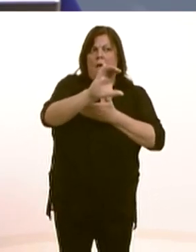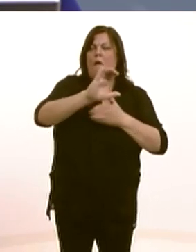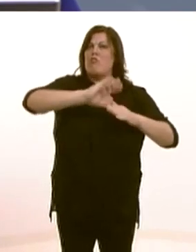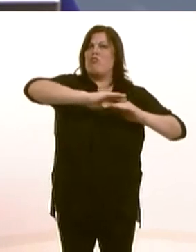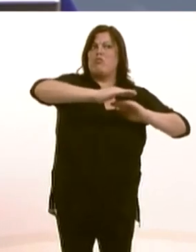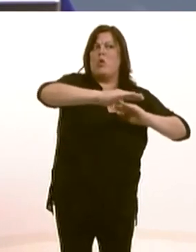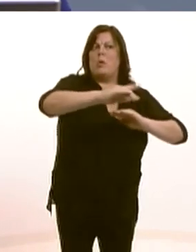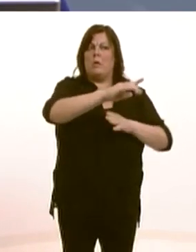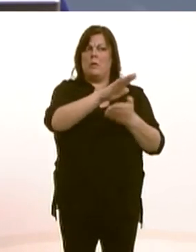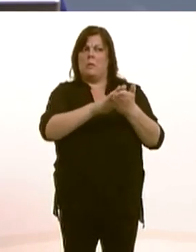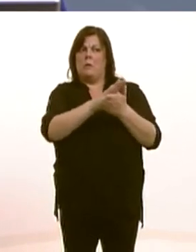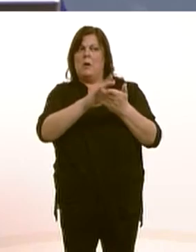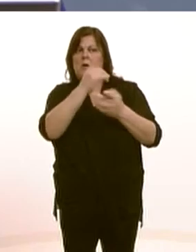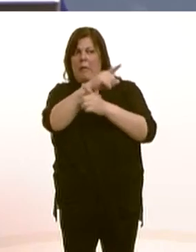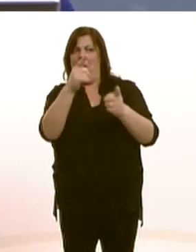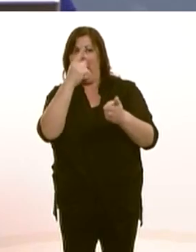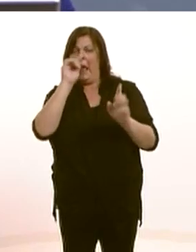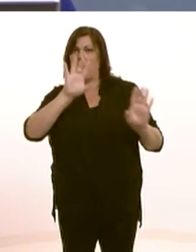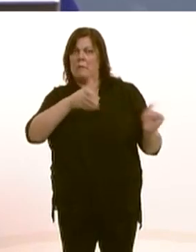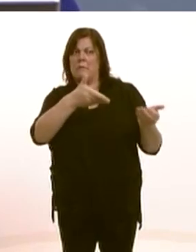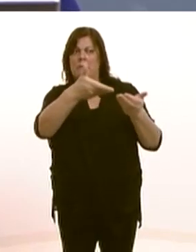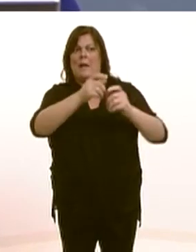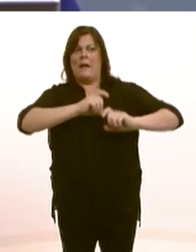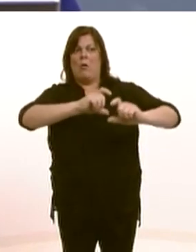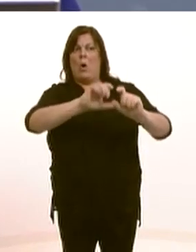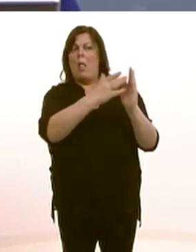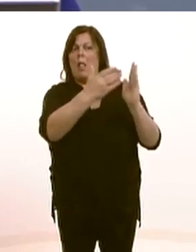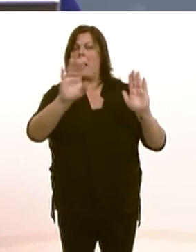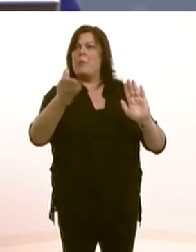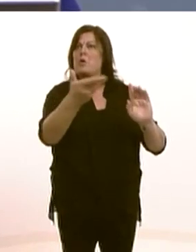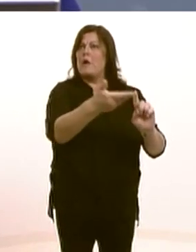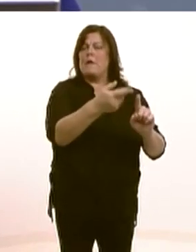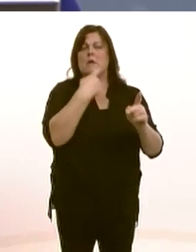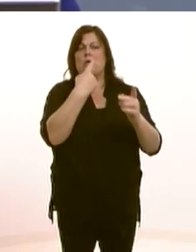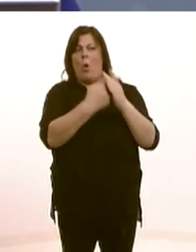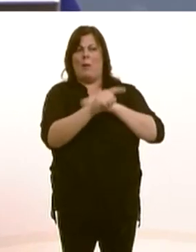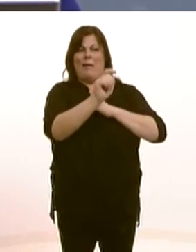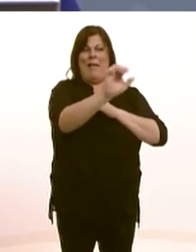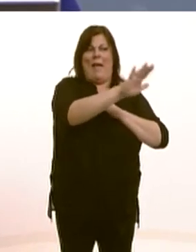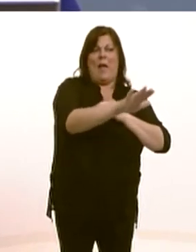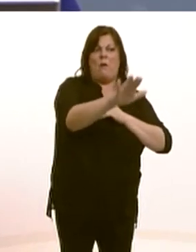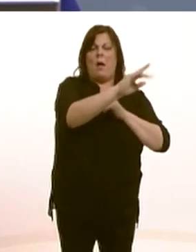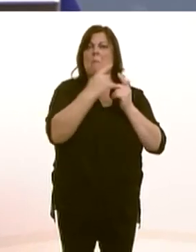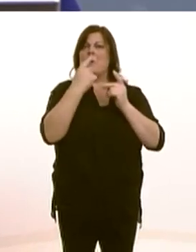they can continue to provide library services in other communities that might be affected in the same way that Kinmel Bay has been, in the future?